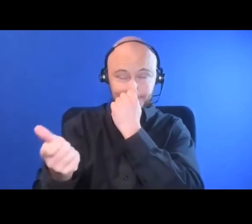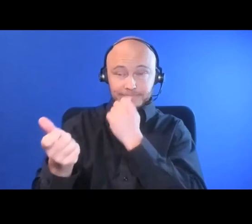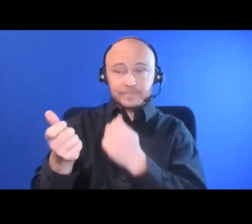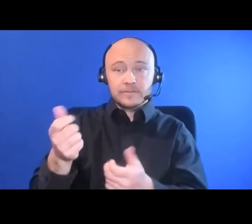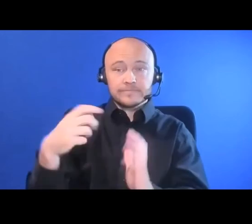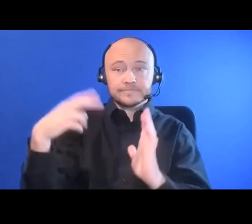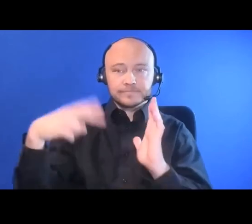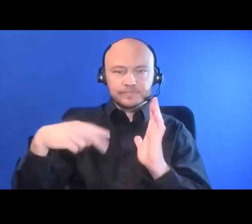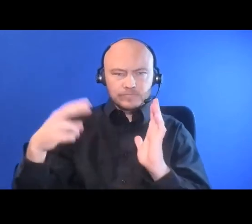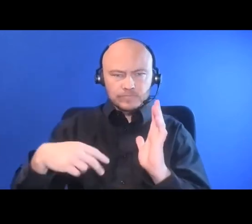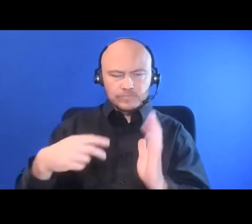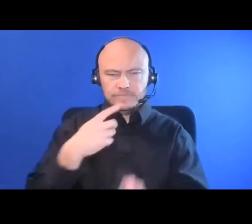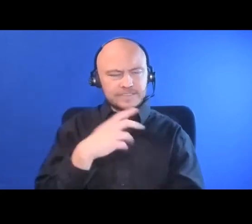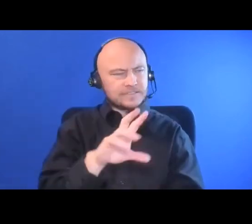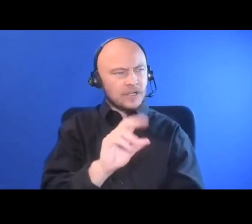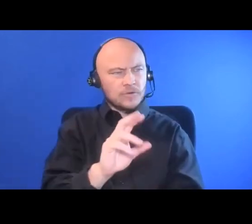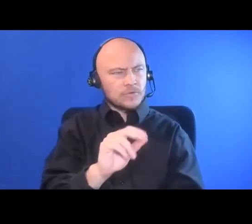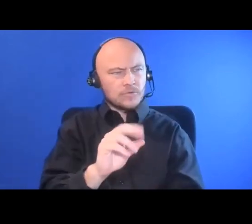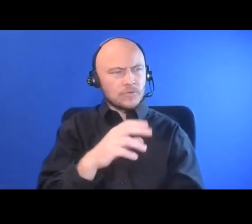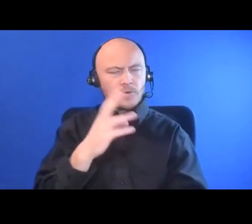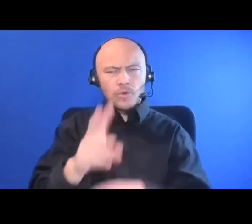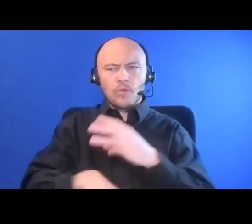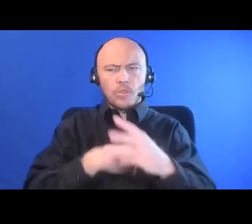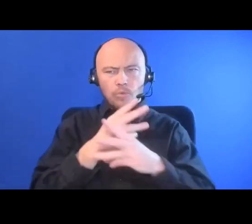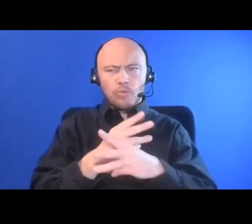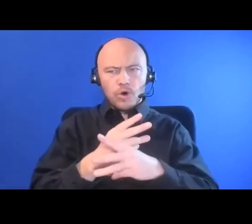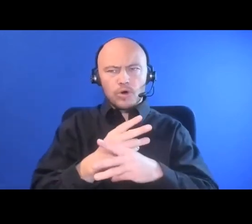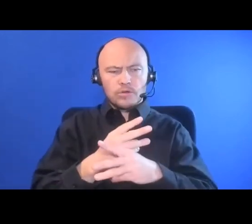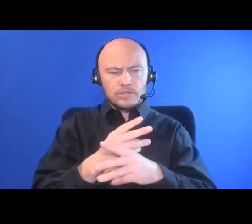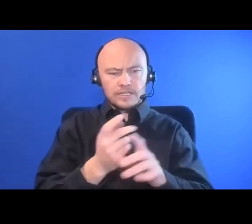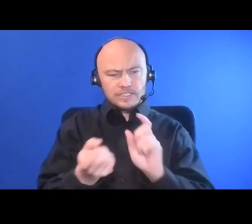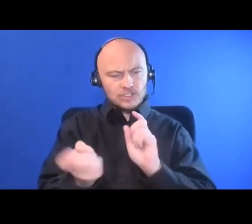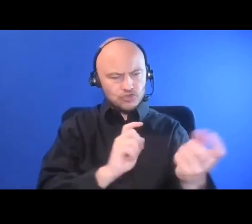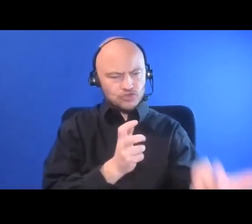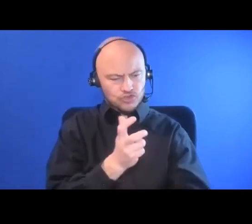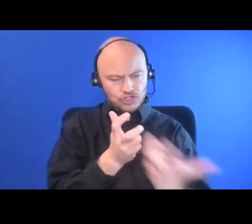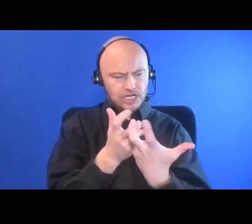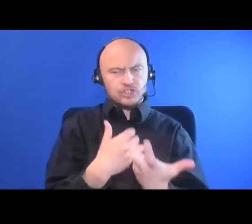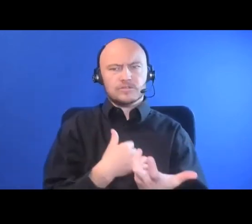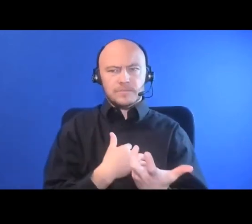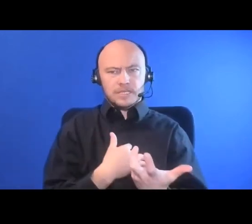"No, the world has to adapt to me." I agree with that.